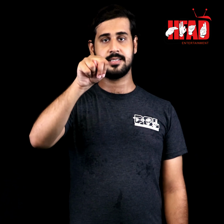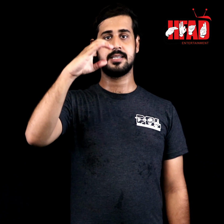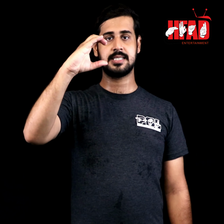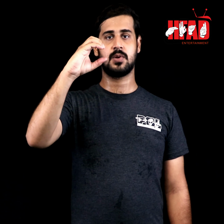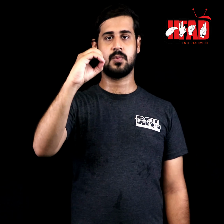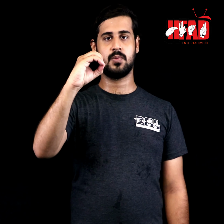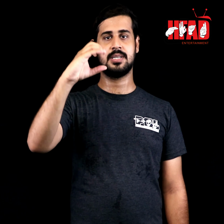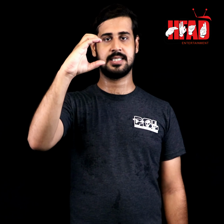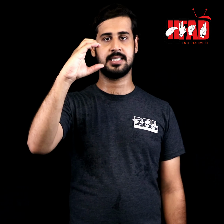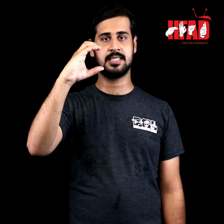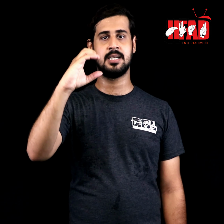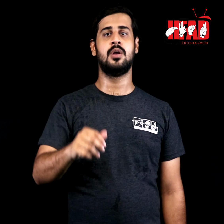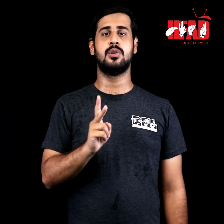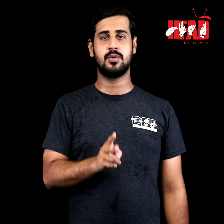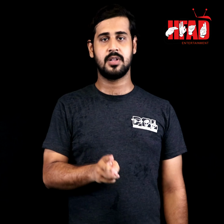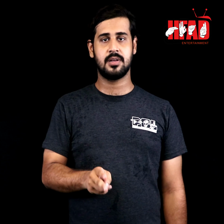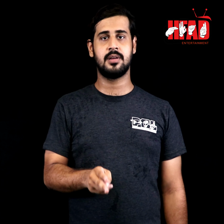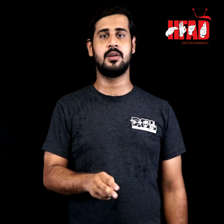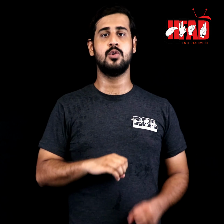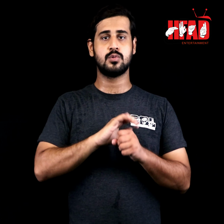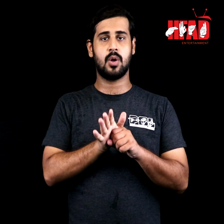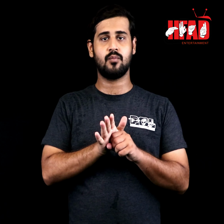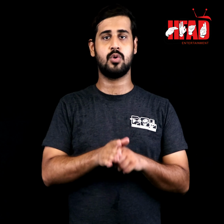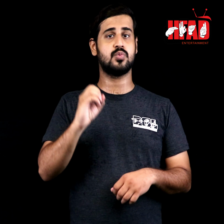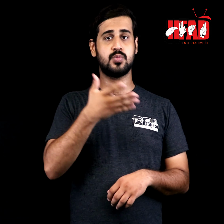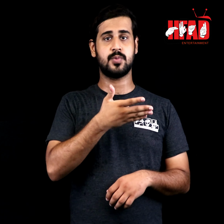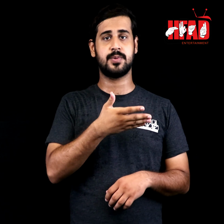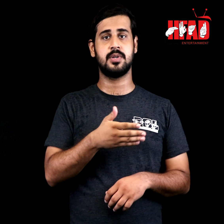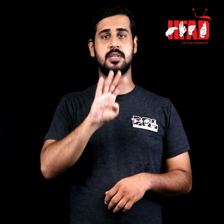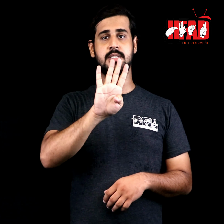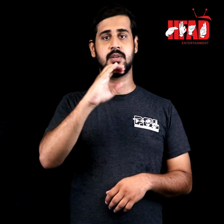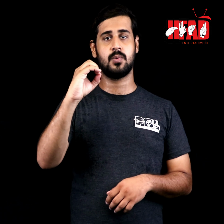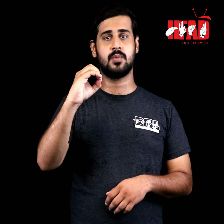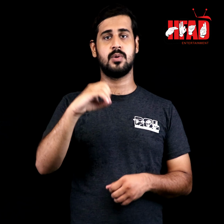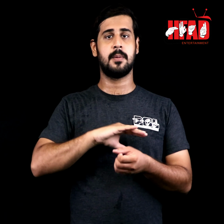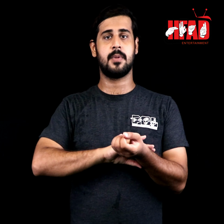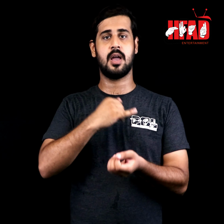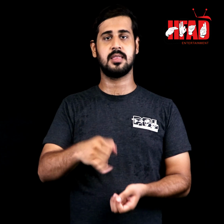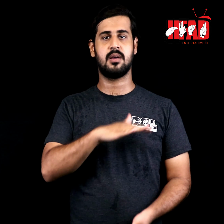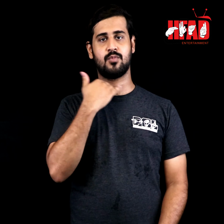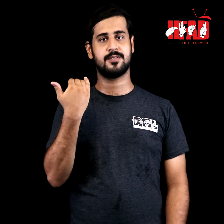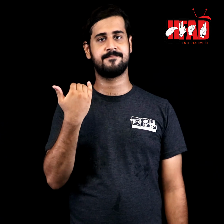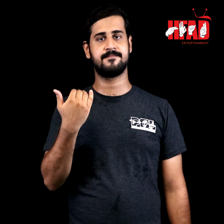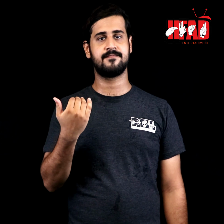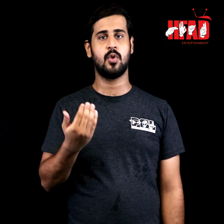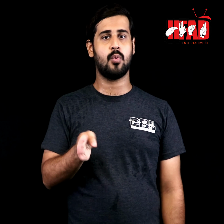According to NCOC, 40 patients of Coronavirus have died